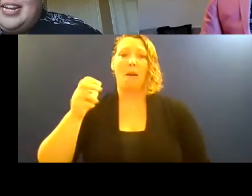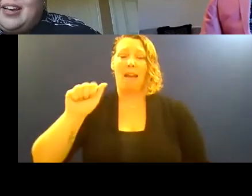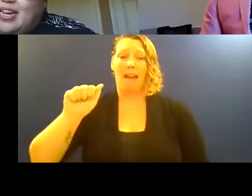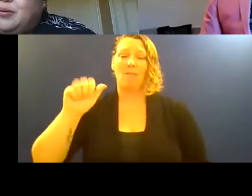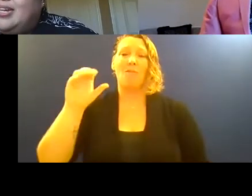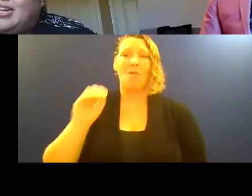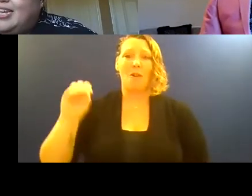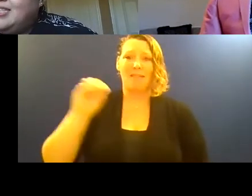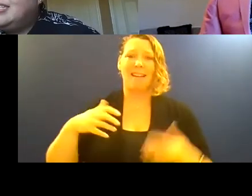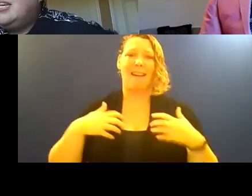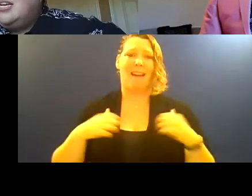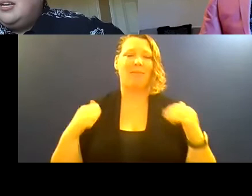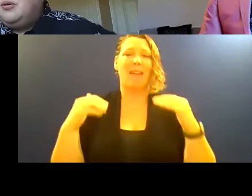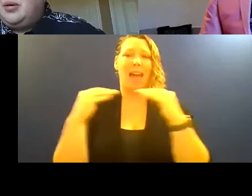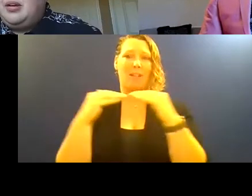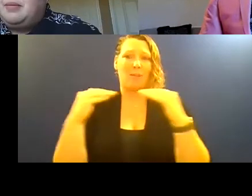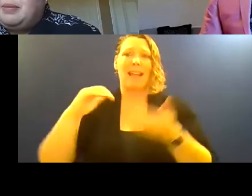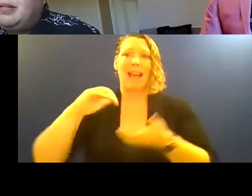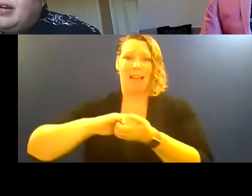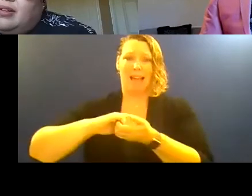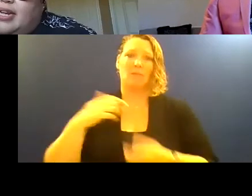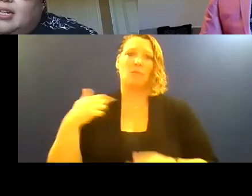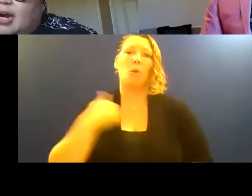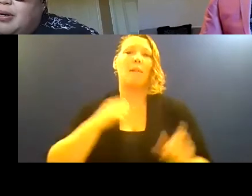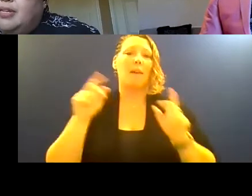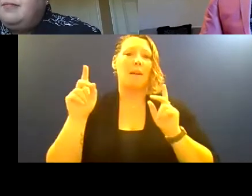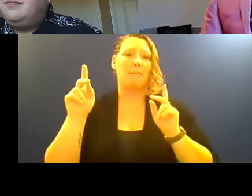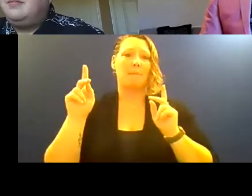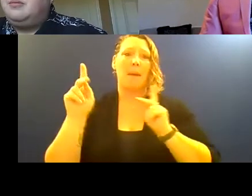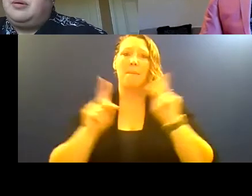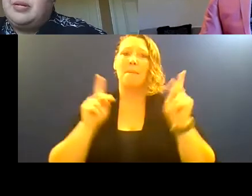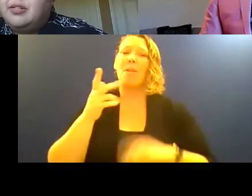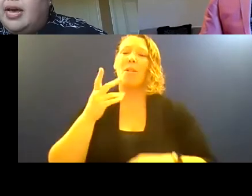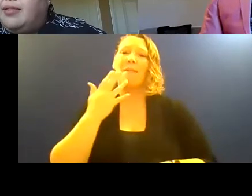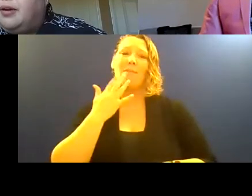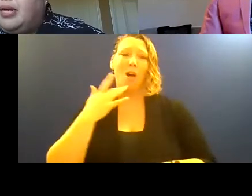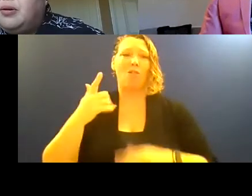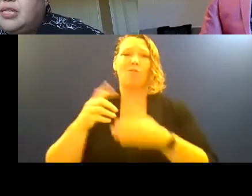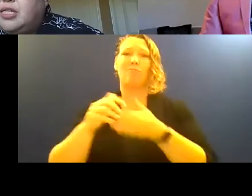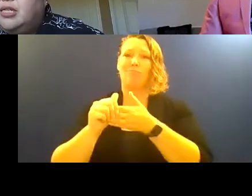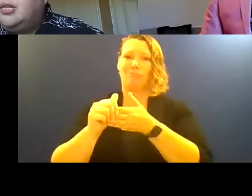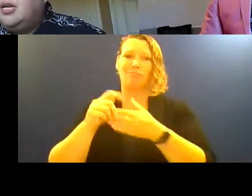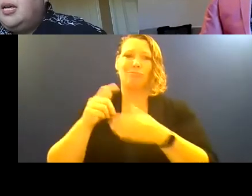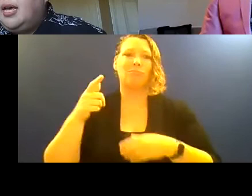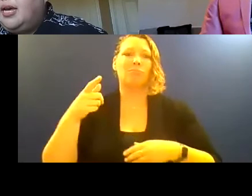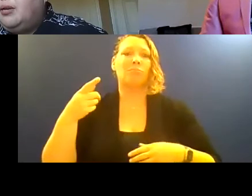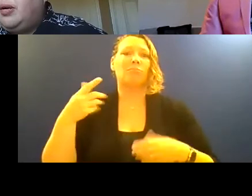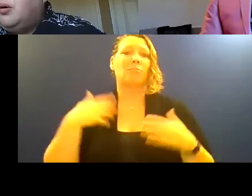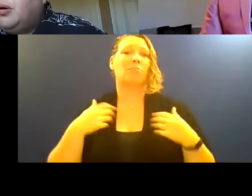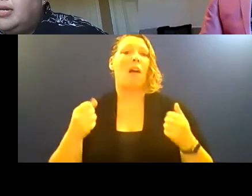So, OHEA is the Oregon Health Equity Alliance. We are people of color led collaborative, we're a Regional Health Equity coalition.